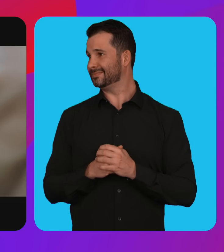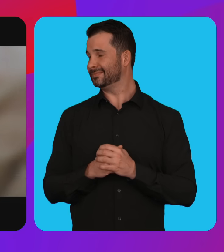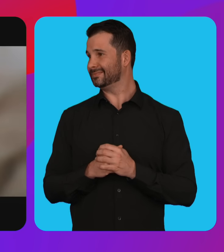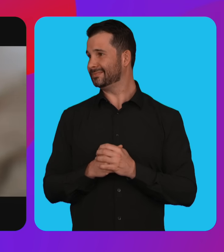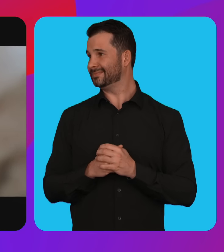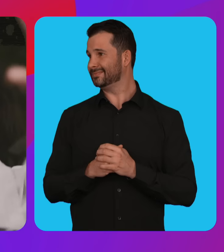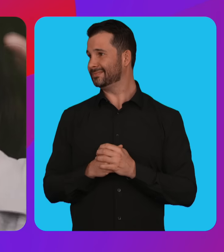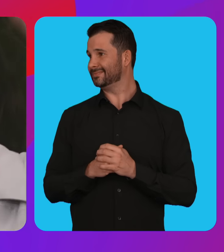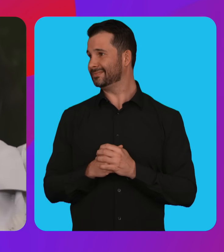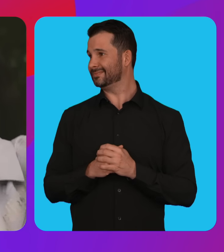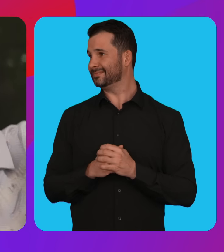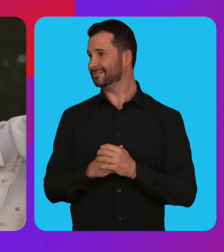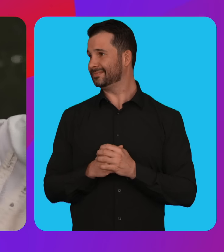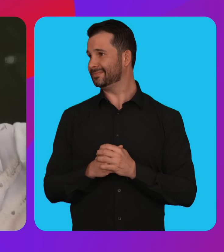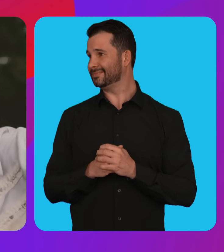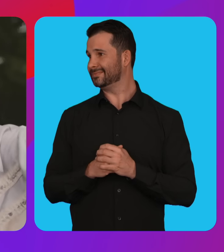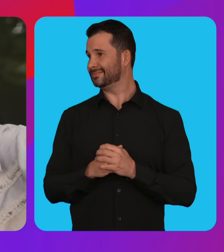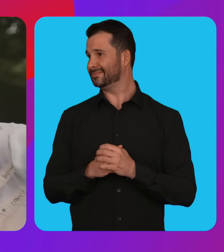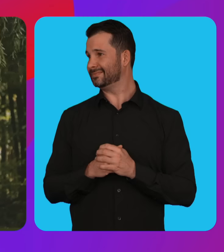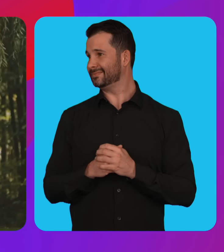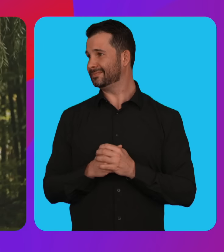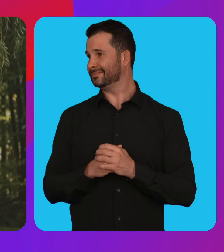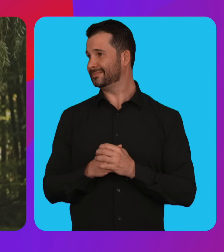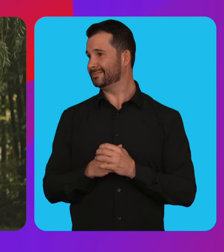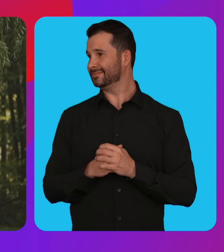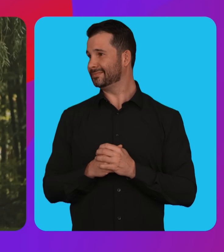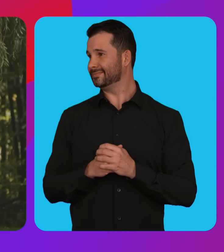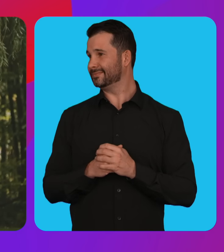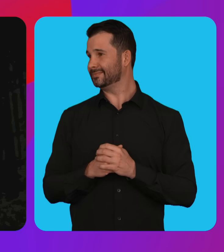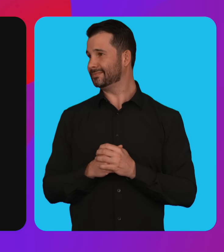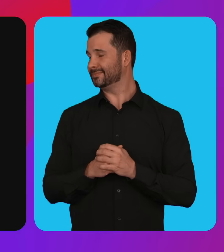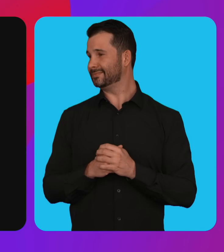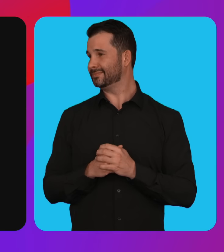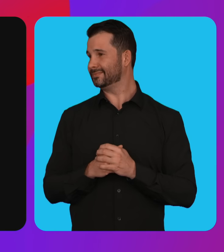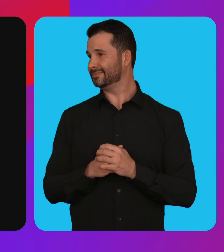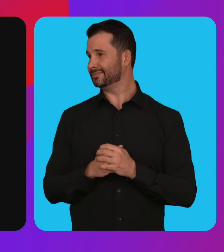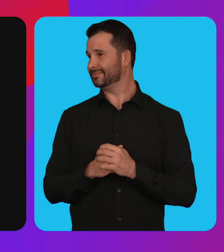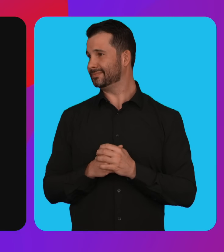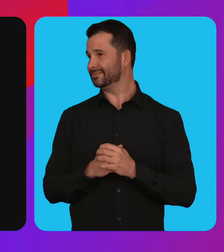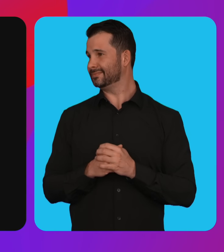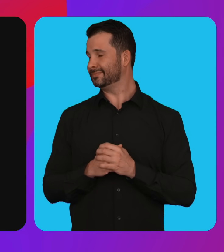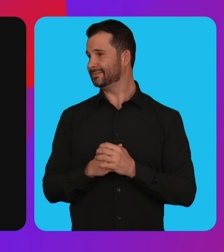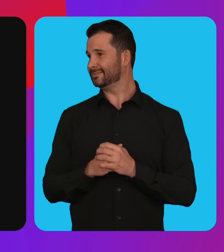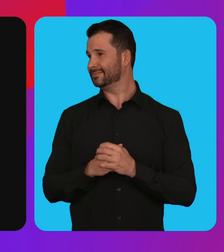[French]